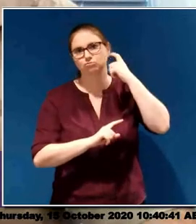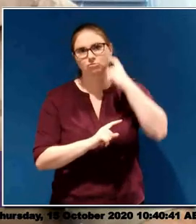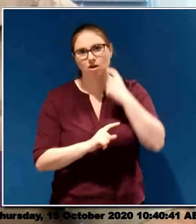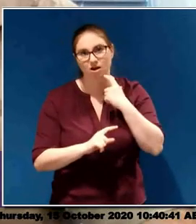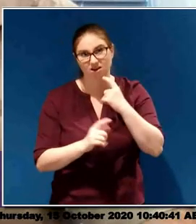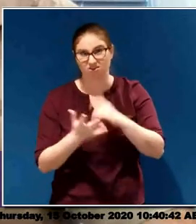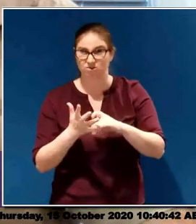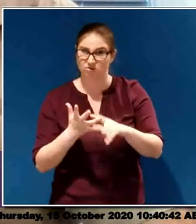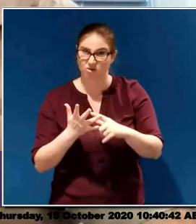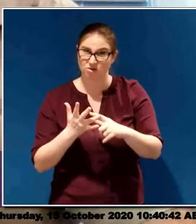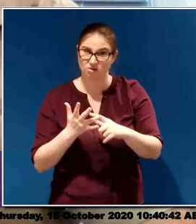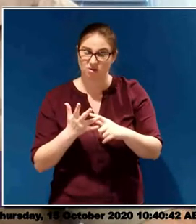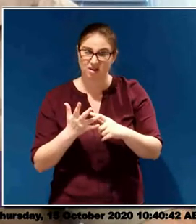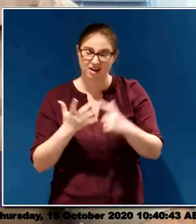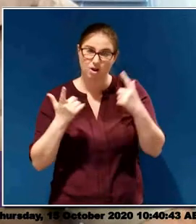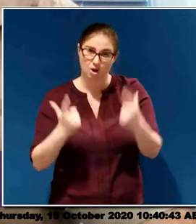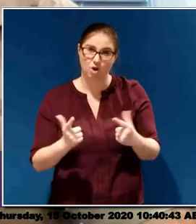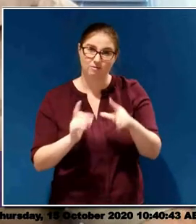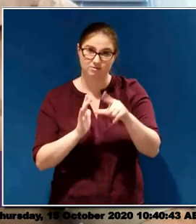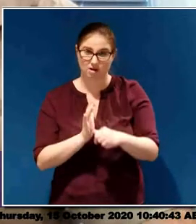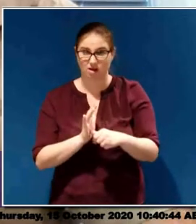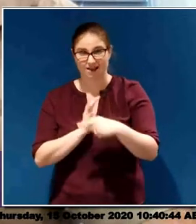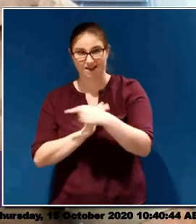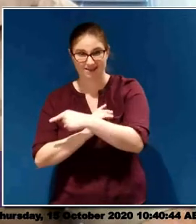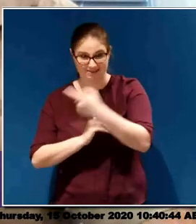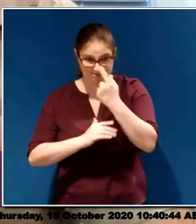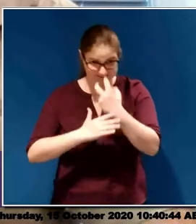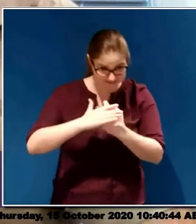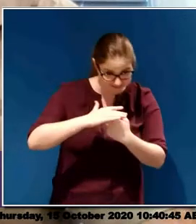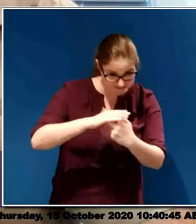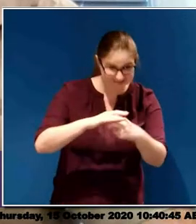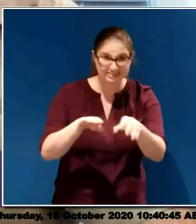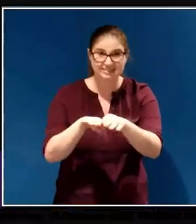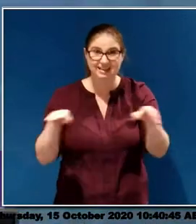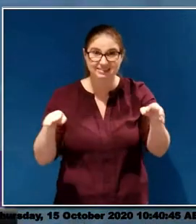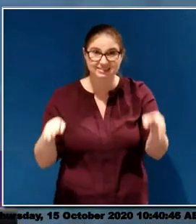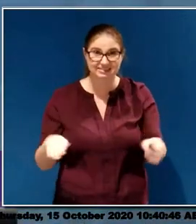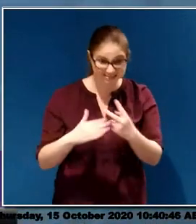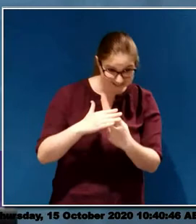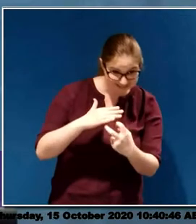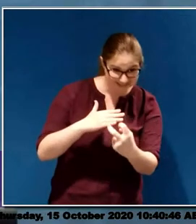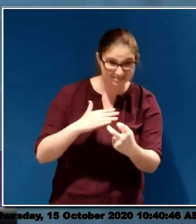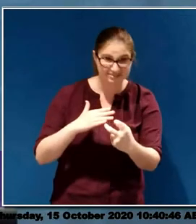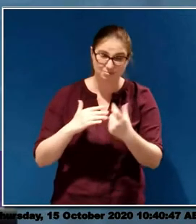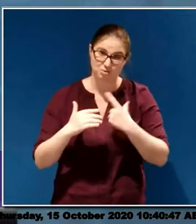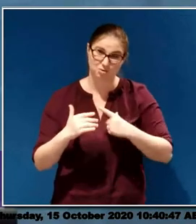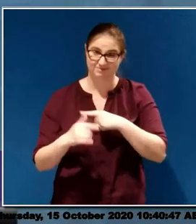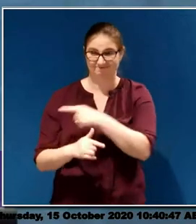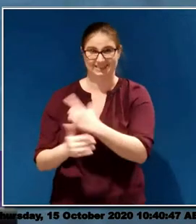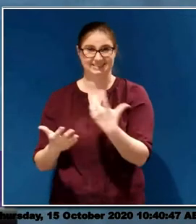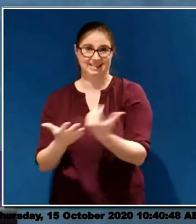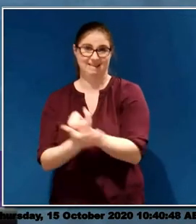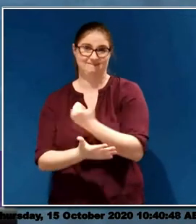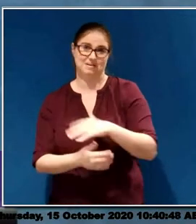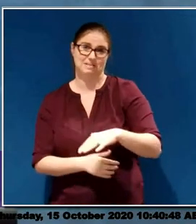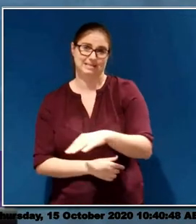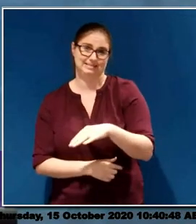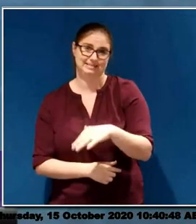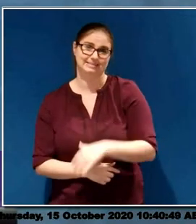because that was his safe place to be. Alex, how was that year for you?